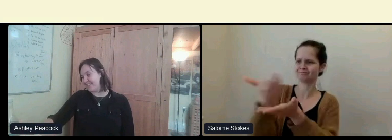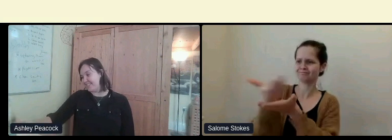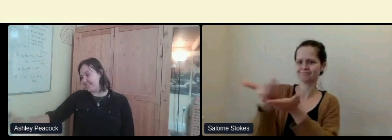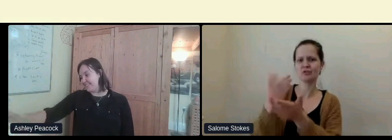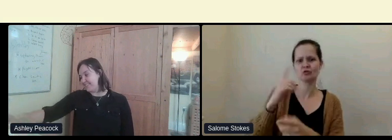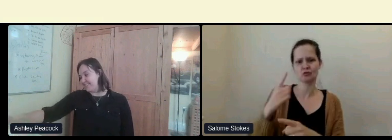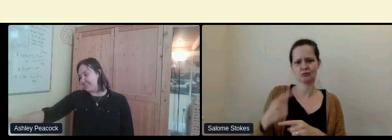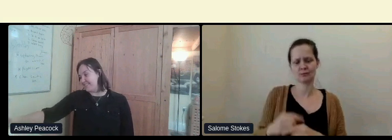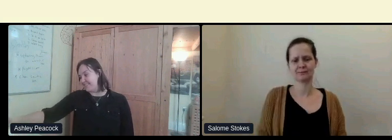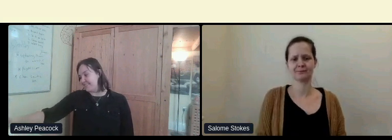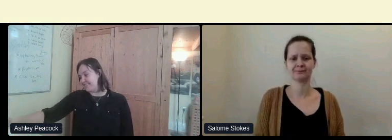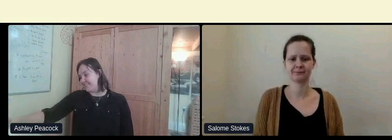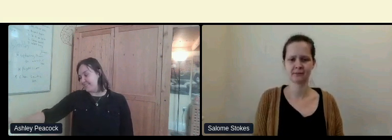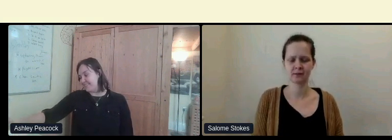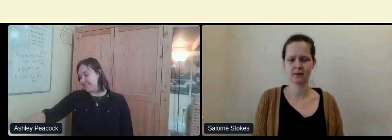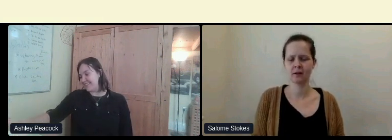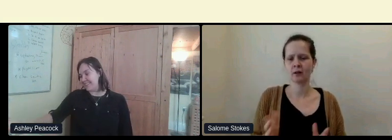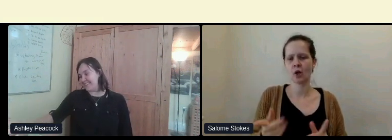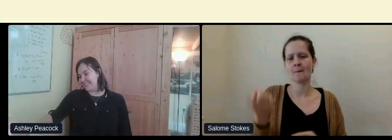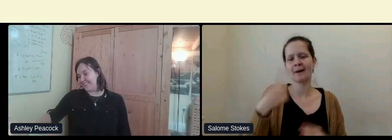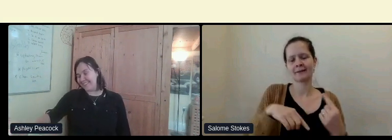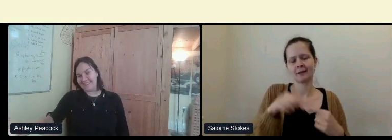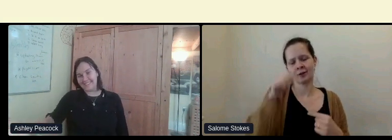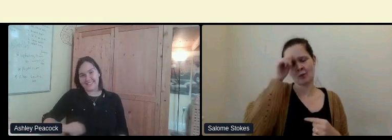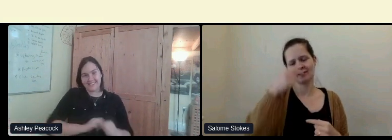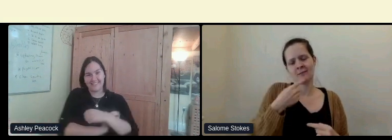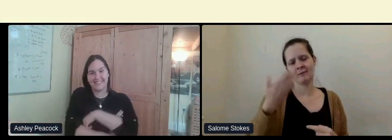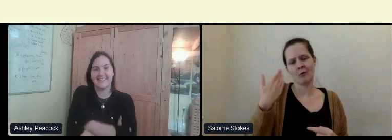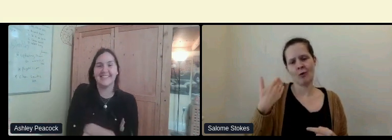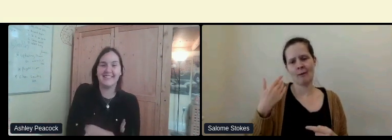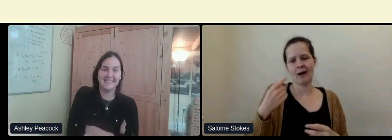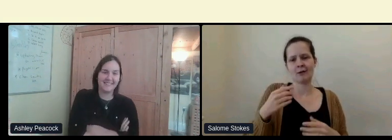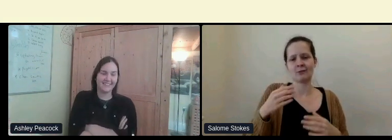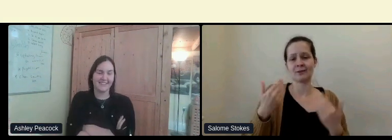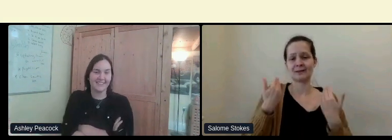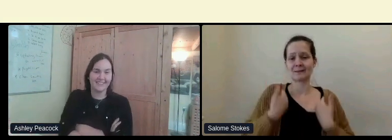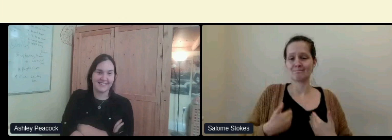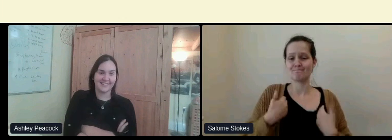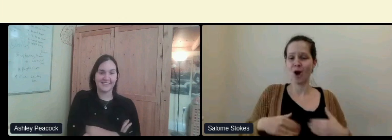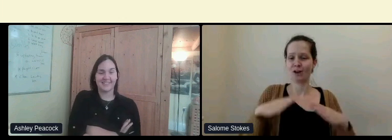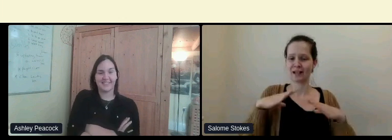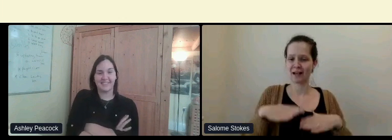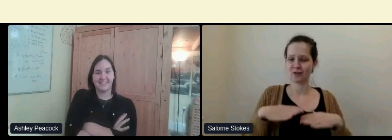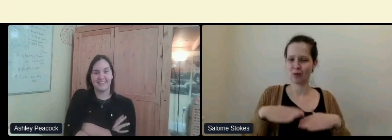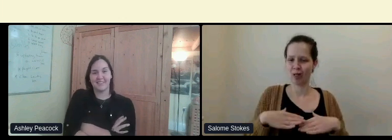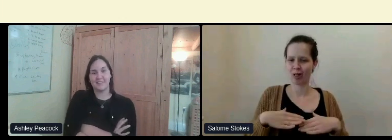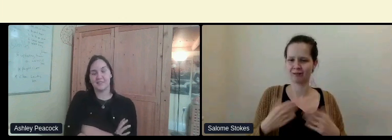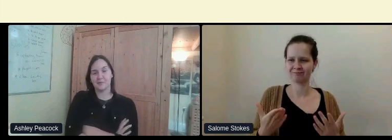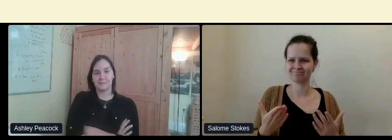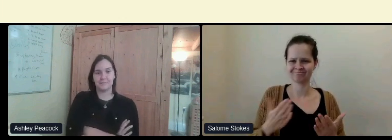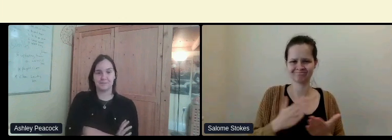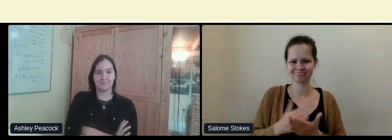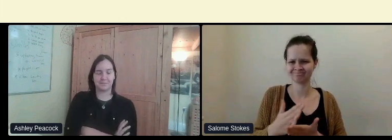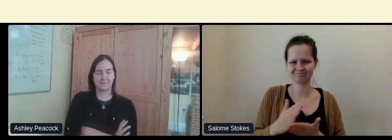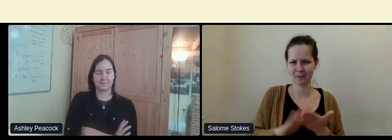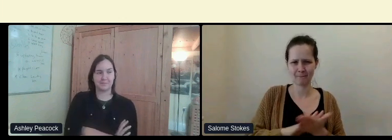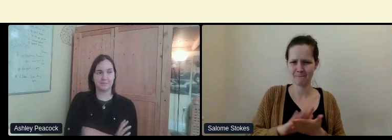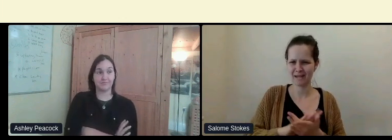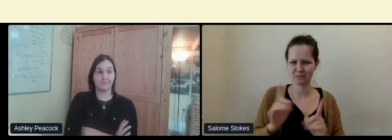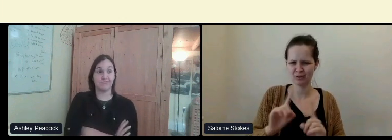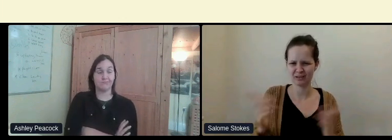smart casual dress code, guys. What what does it mean? Define exactly what you're expected